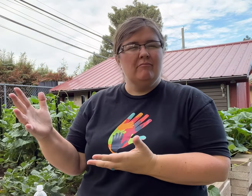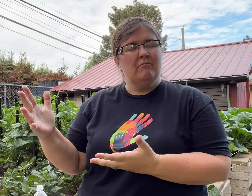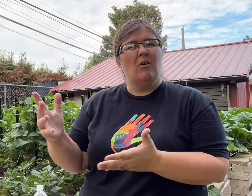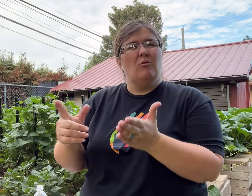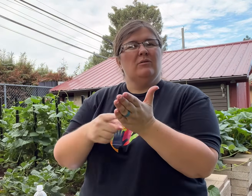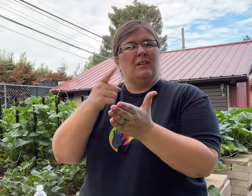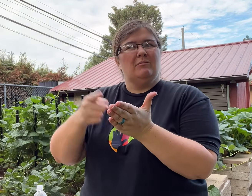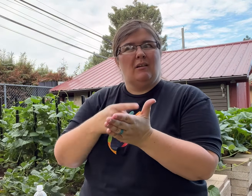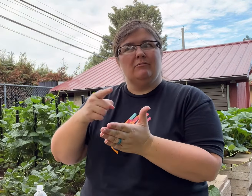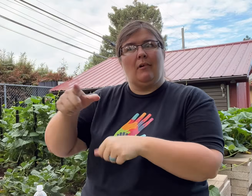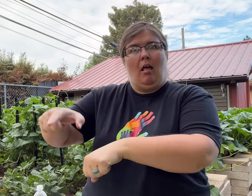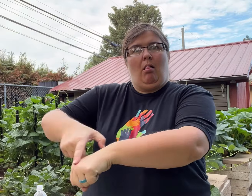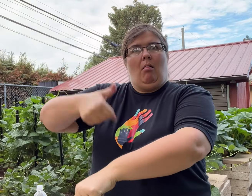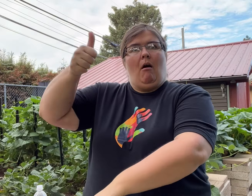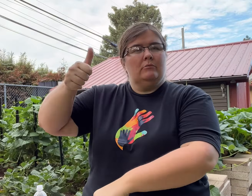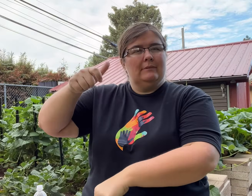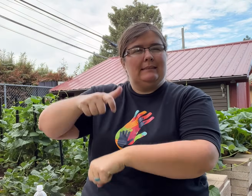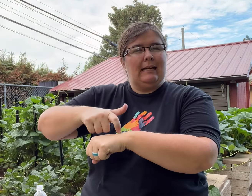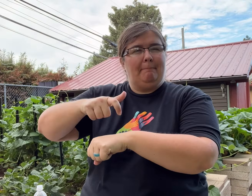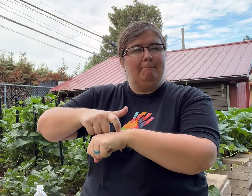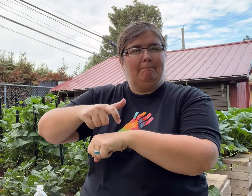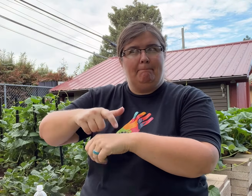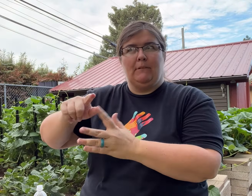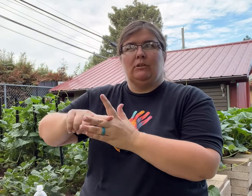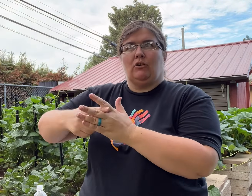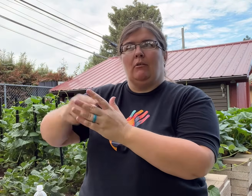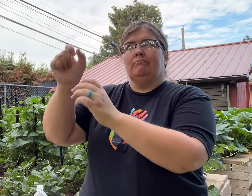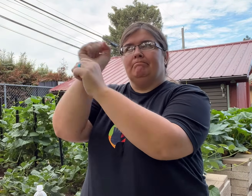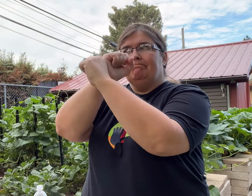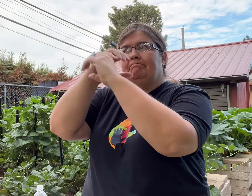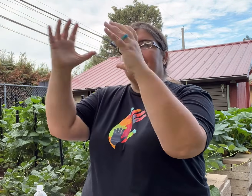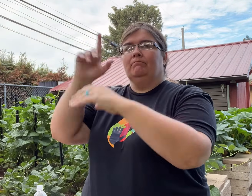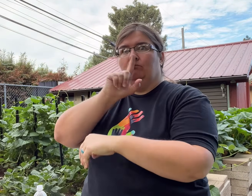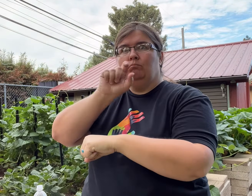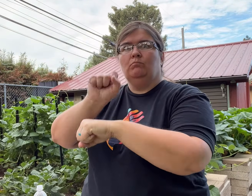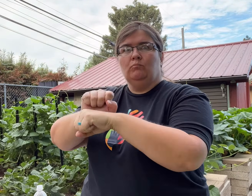in that new language, right? So, sometimes it can take a longer time to start signing in your